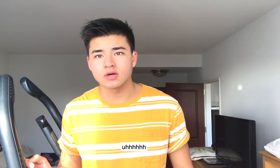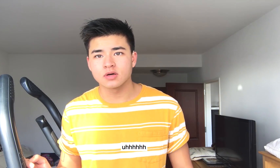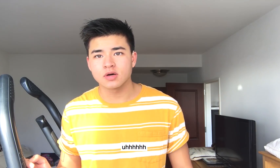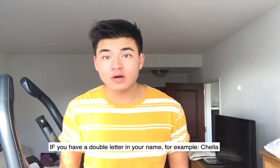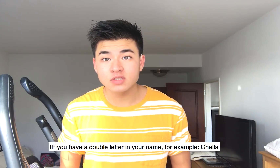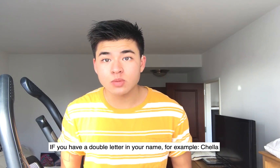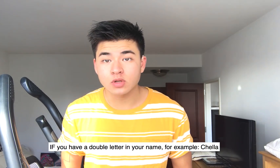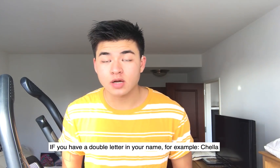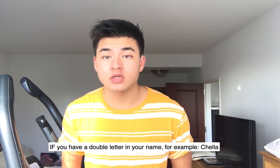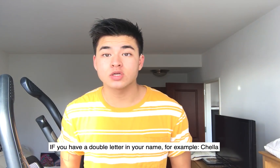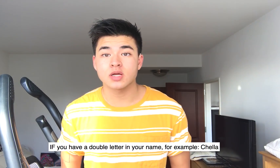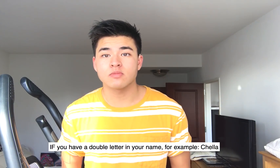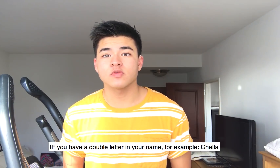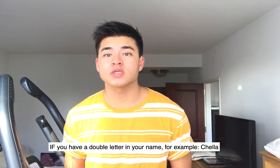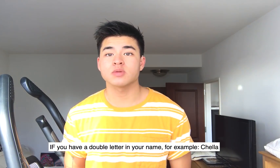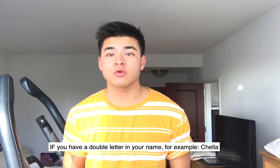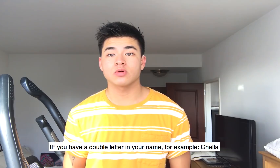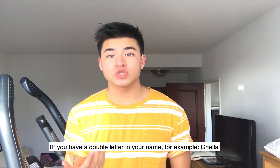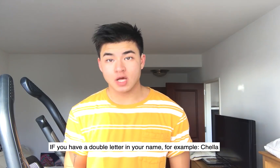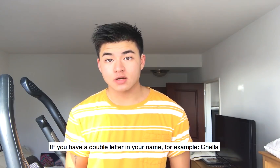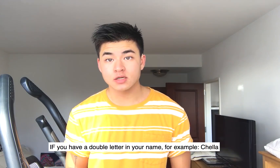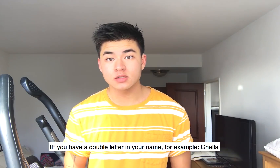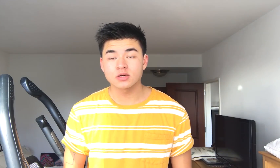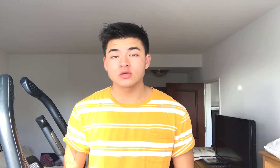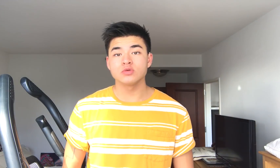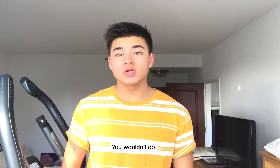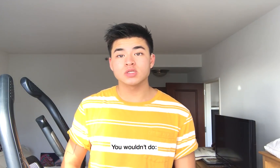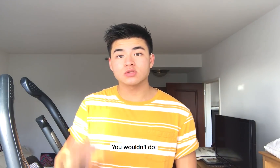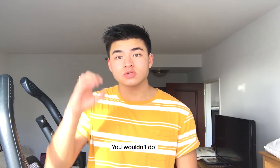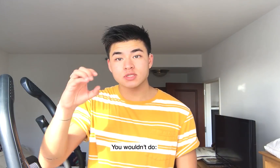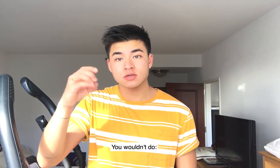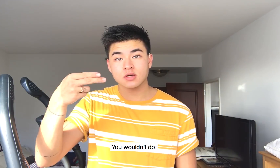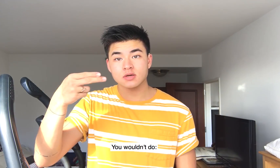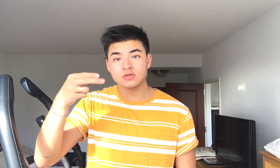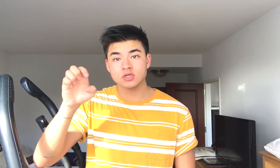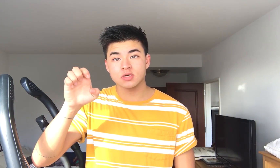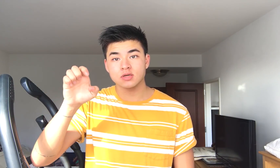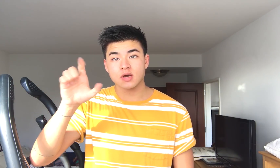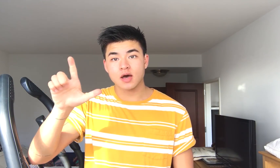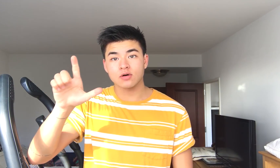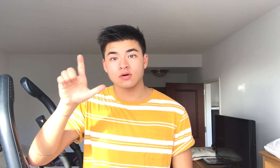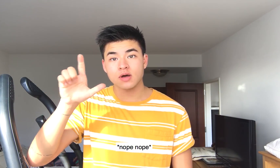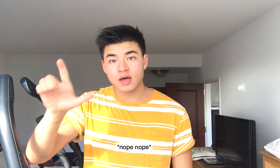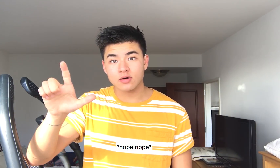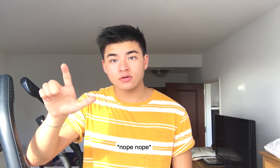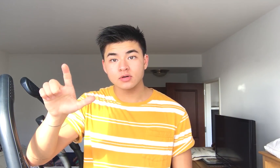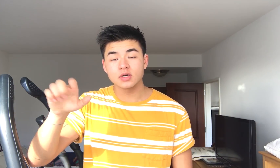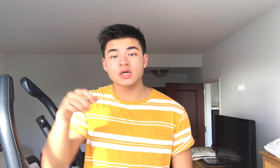If you have a double letter in your name for example chellamma you wouldn't do C H-e-l-l-o